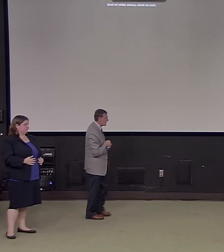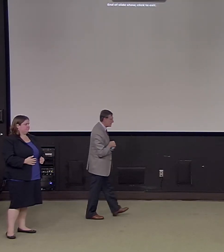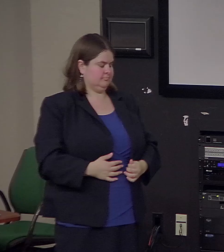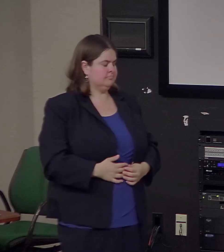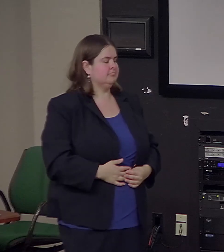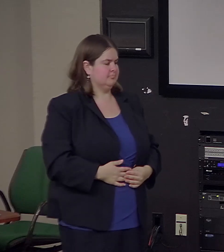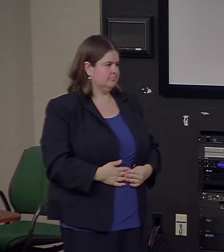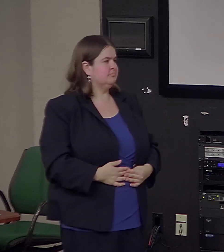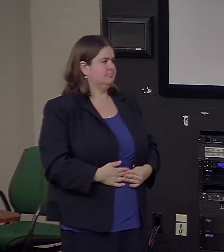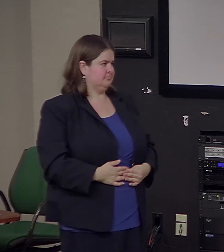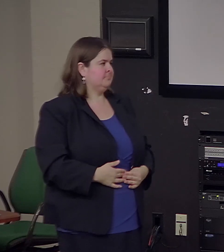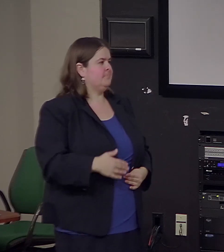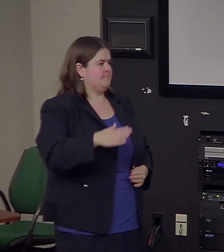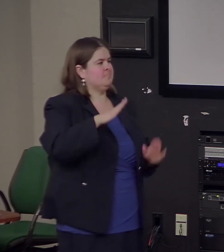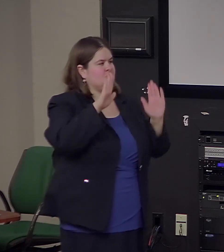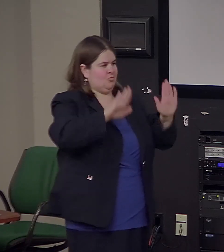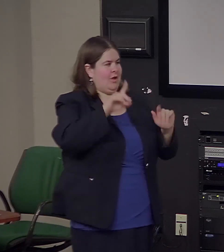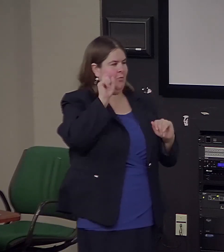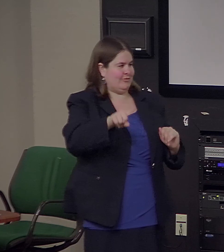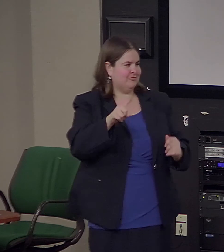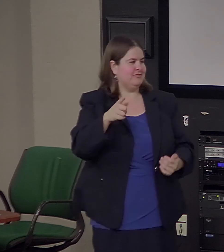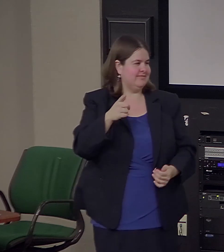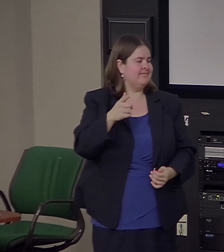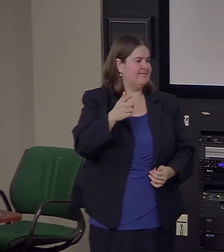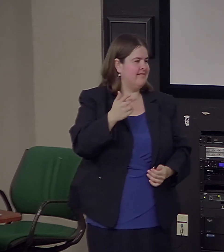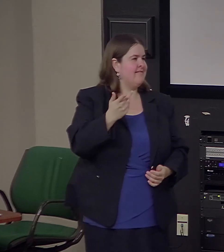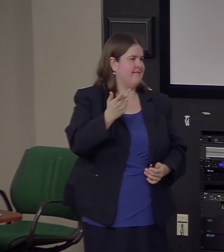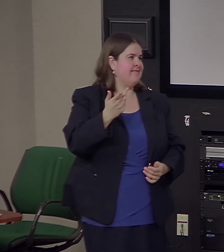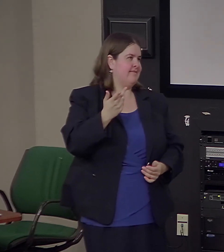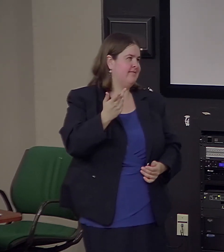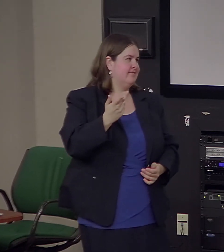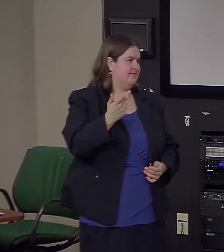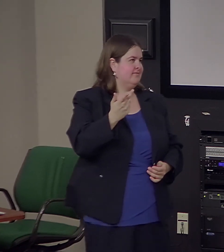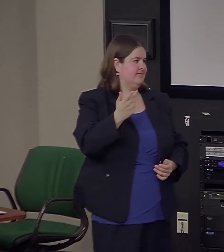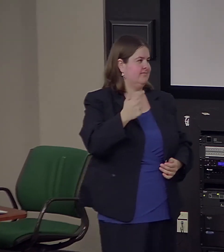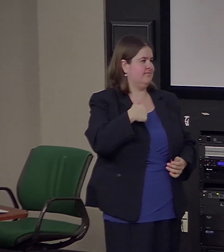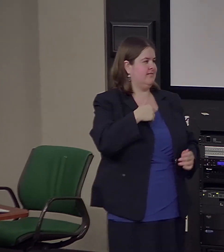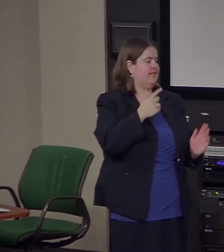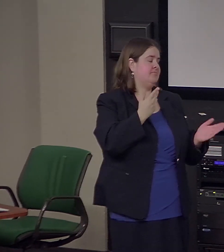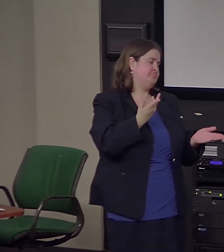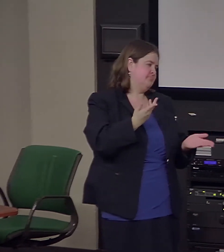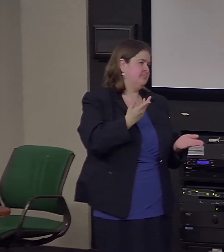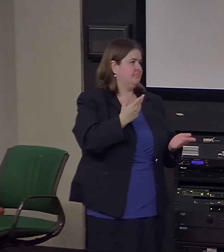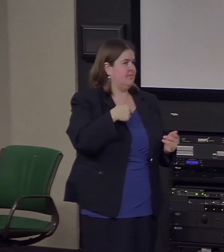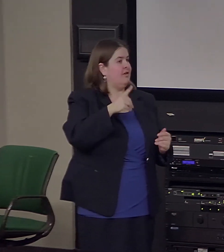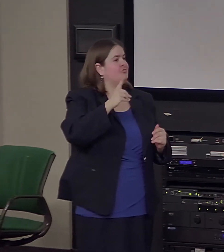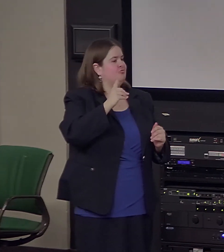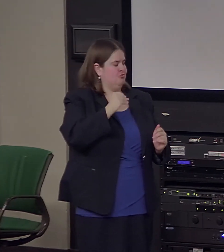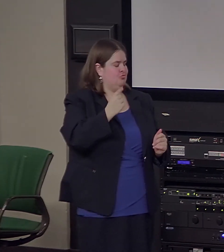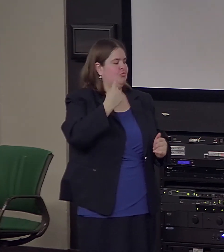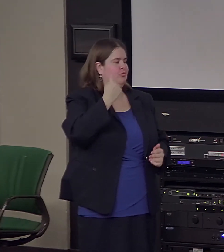Yeah, I think that's a great question. And I do think that there are behaviors